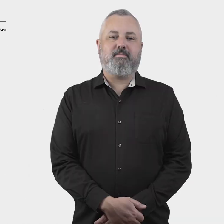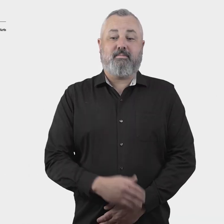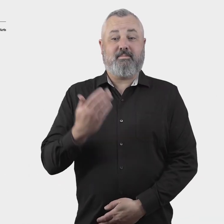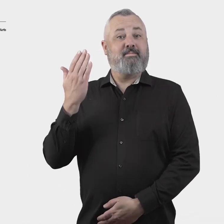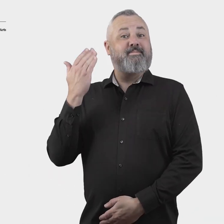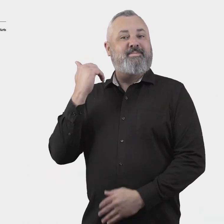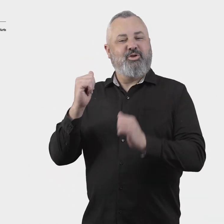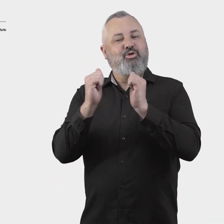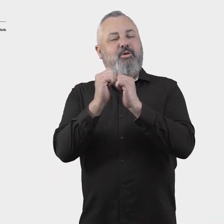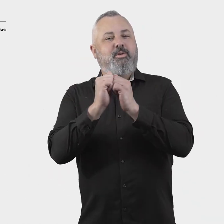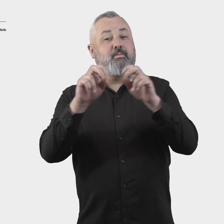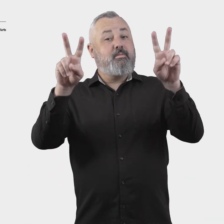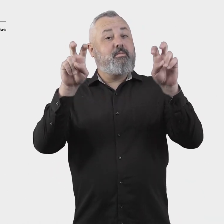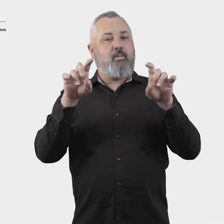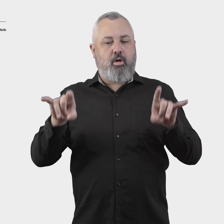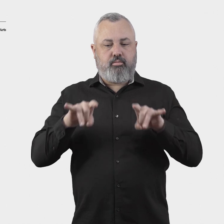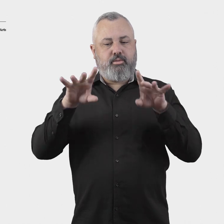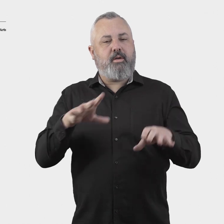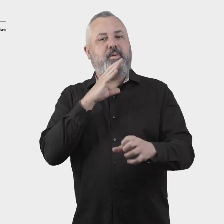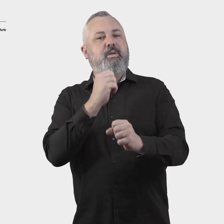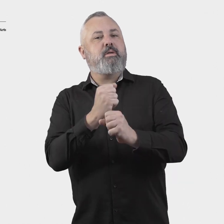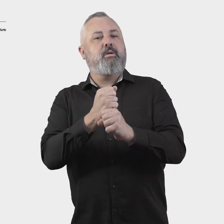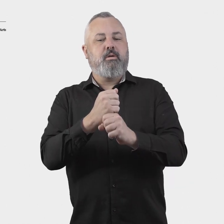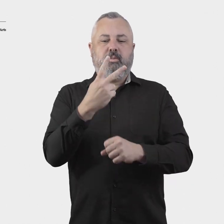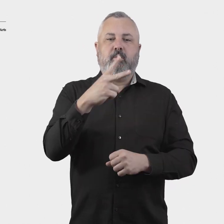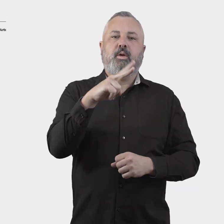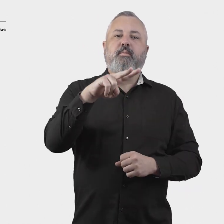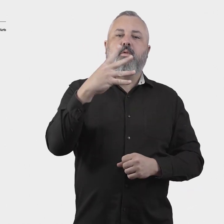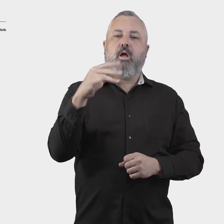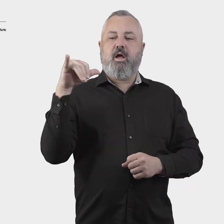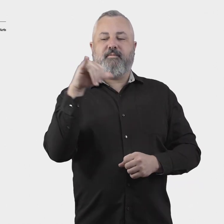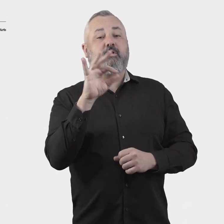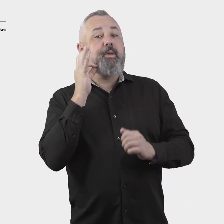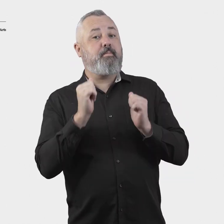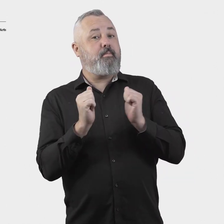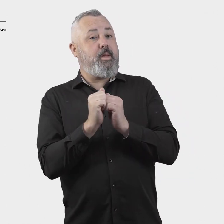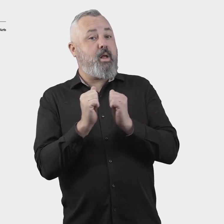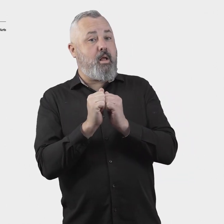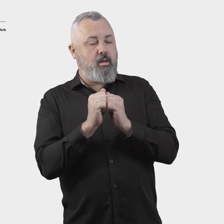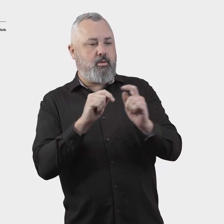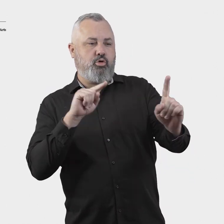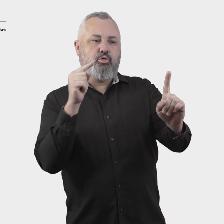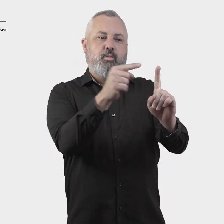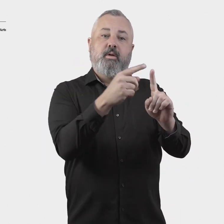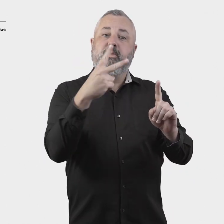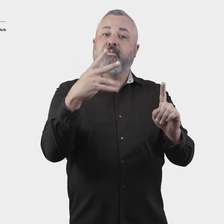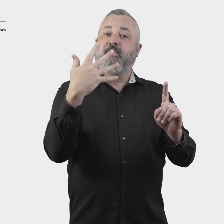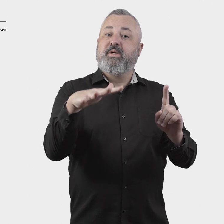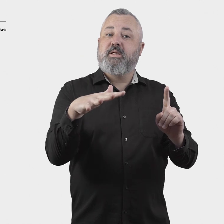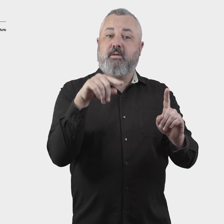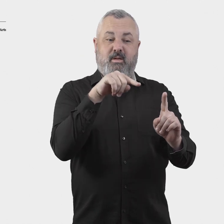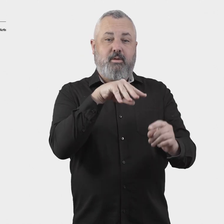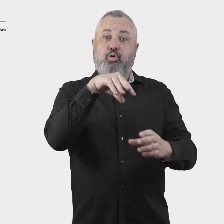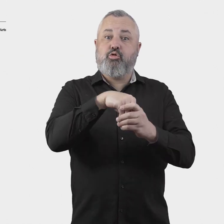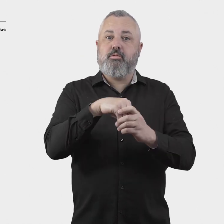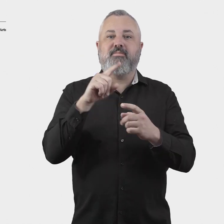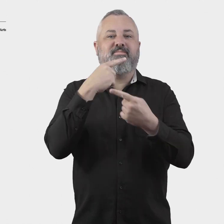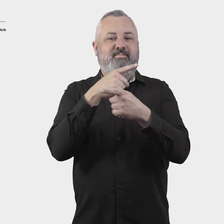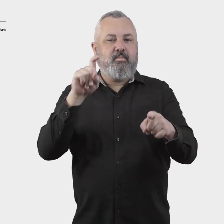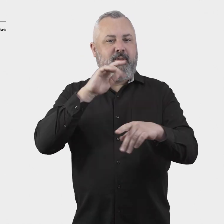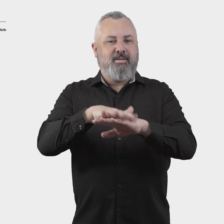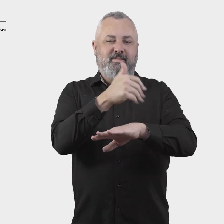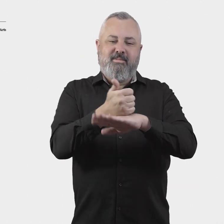The Australian Government’s 2024 Aviation White Paper: Towards 2050, announced the establishment of a